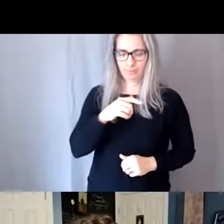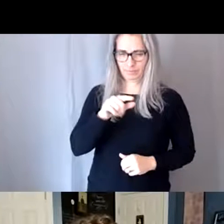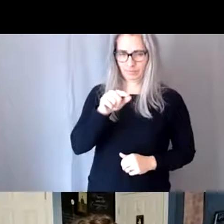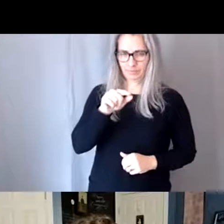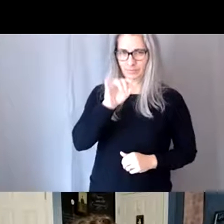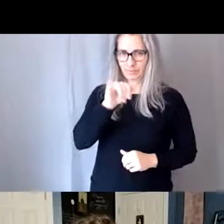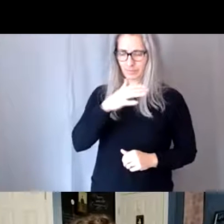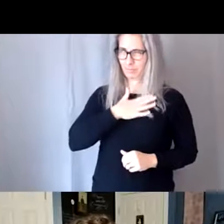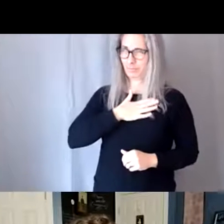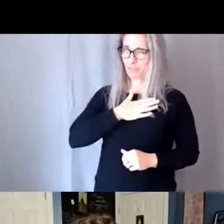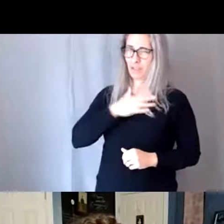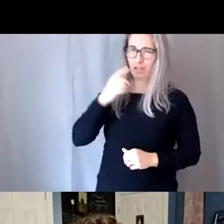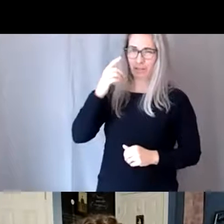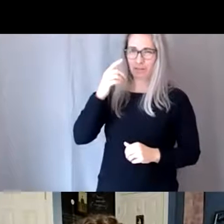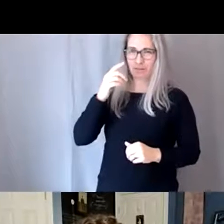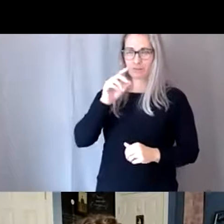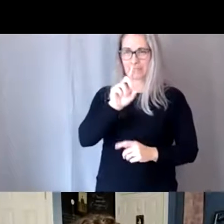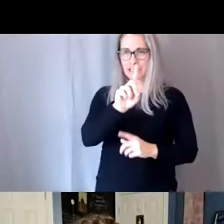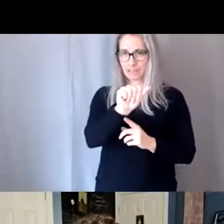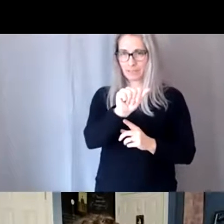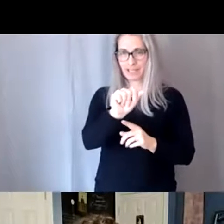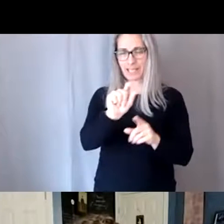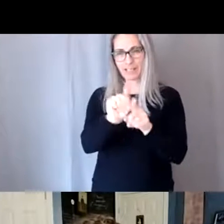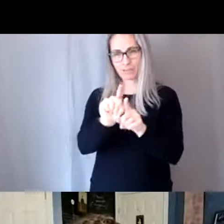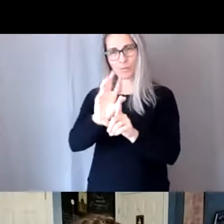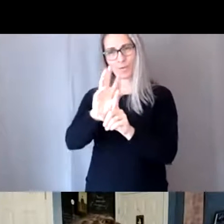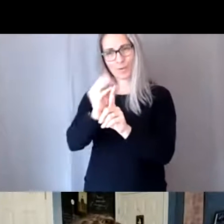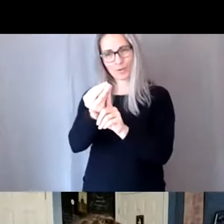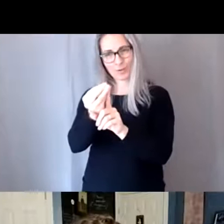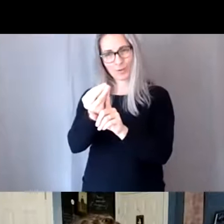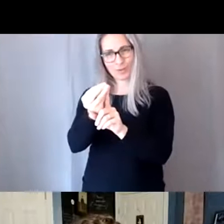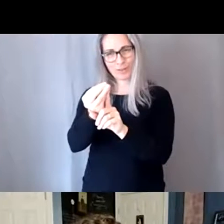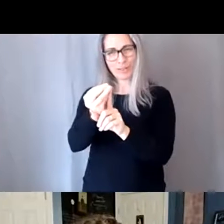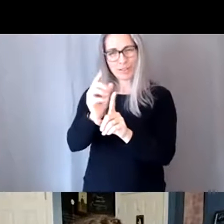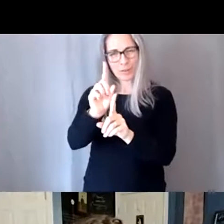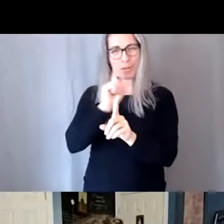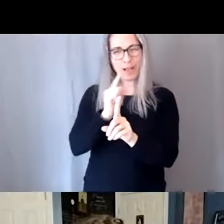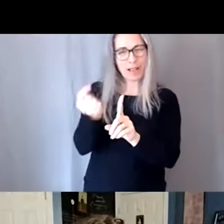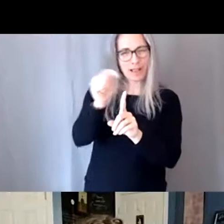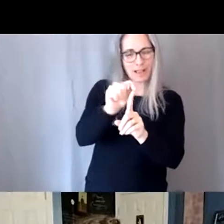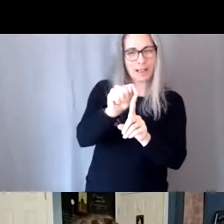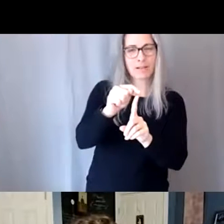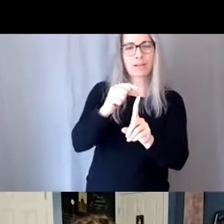culture so I’ll come back to this in a moment but I just want to share a quote and this is a quote from